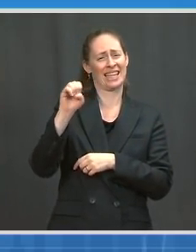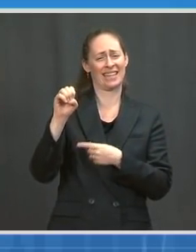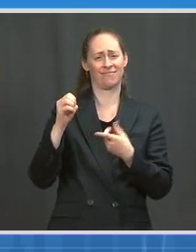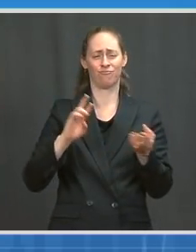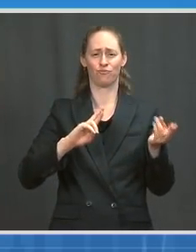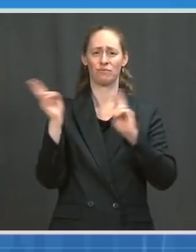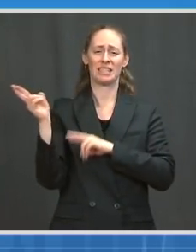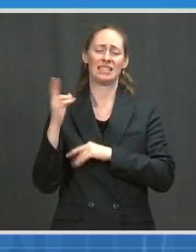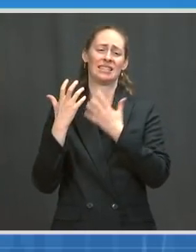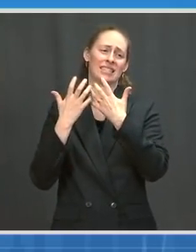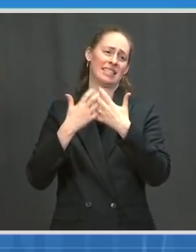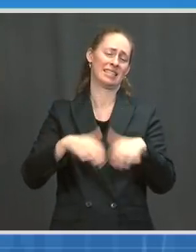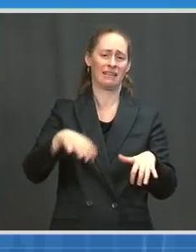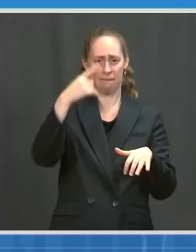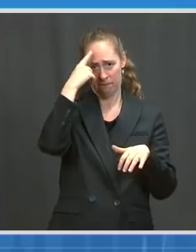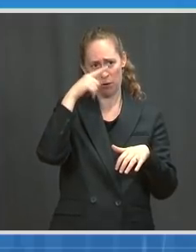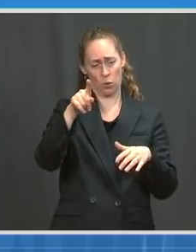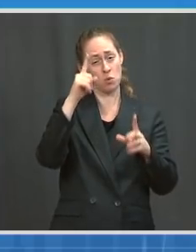That's what we're focused on in this next phase.